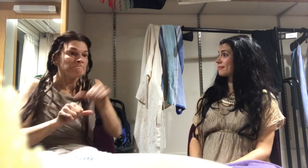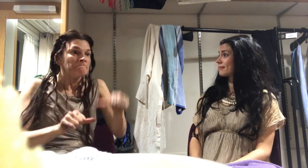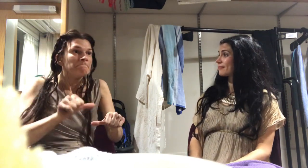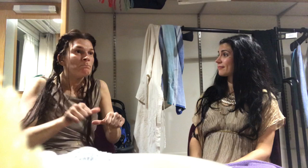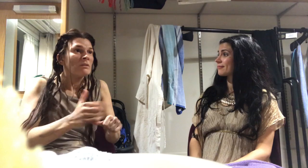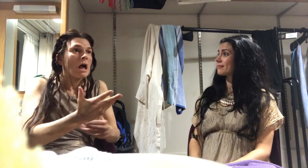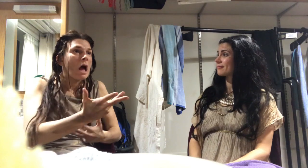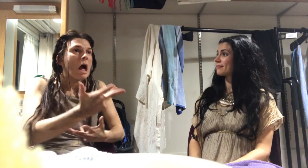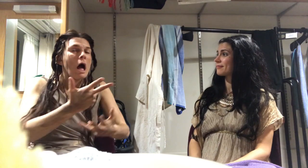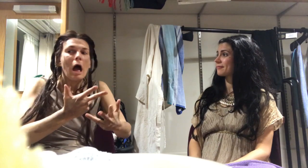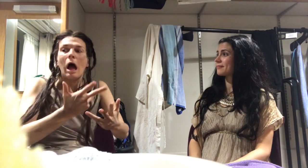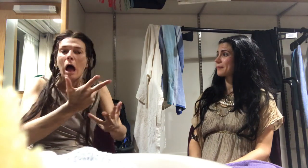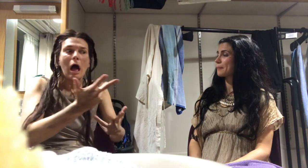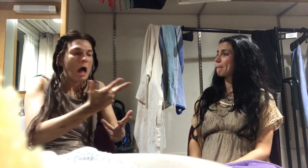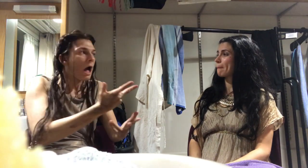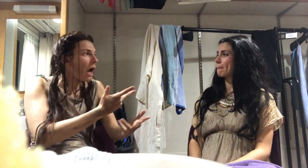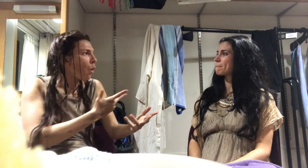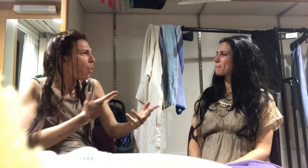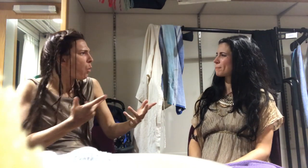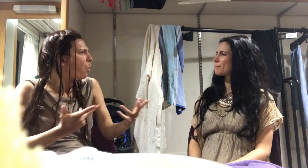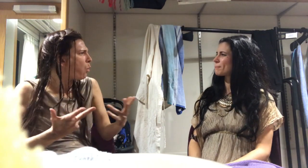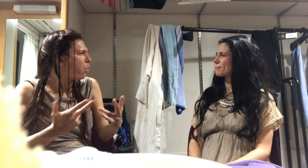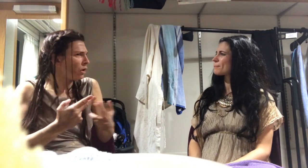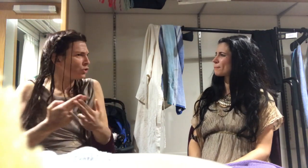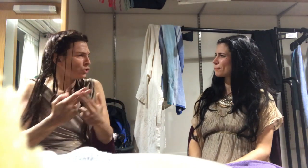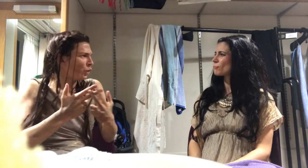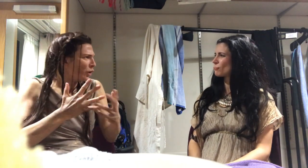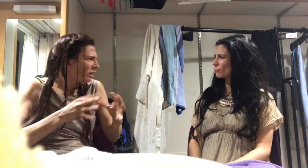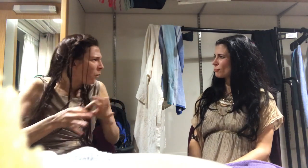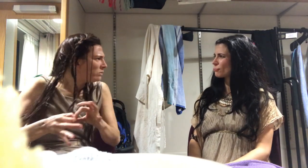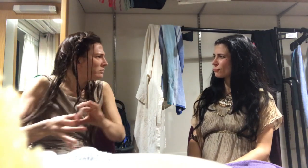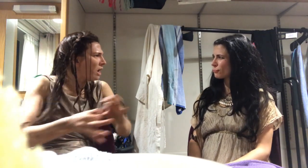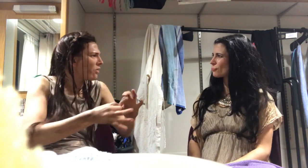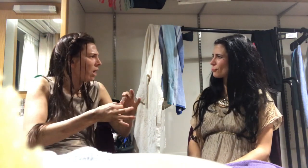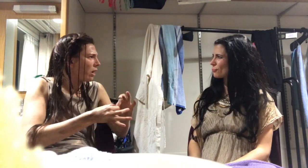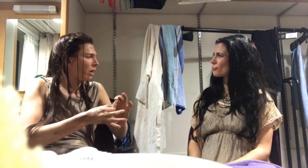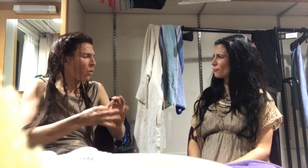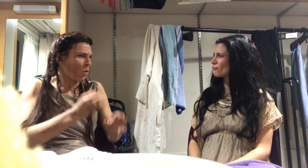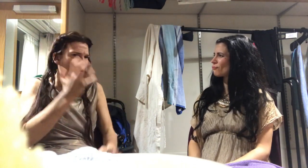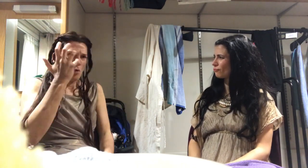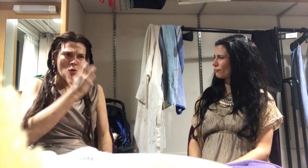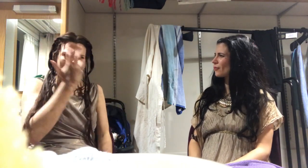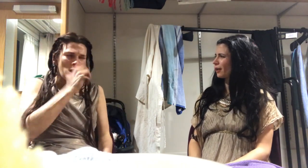The discussions we've had about Deaf culture, Shakespeare language and themes and so forth